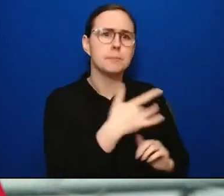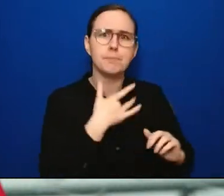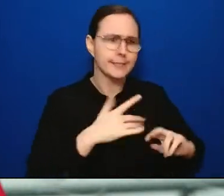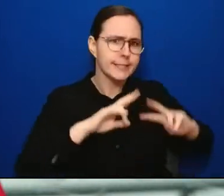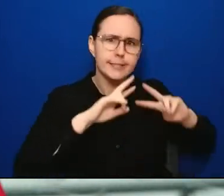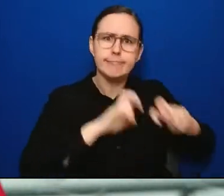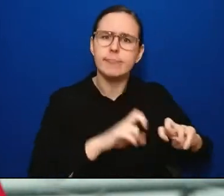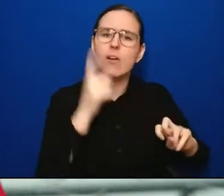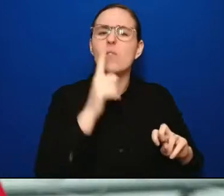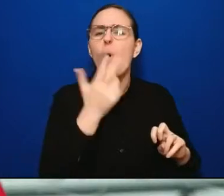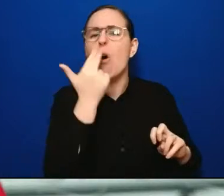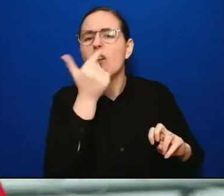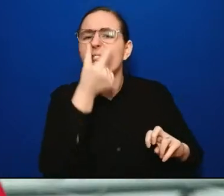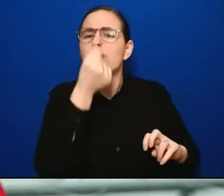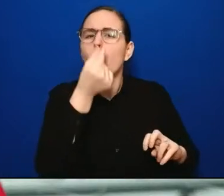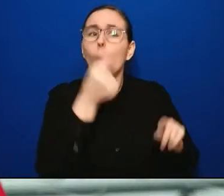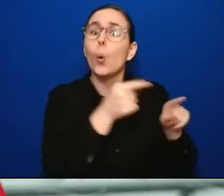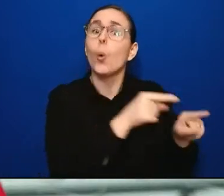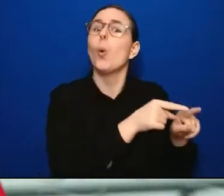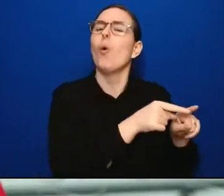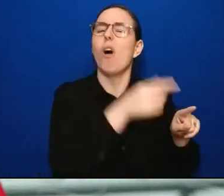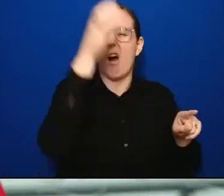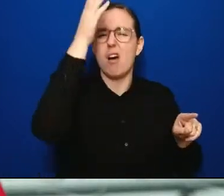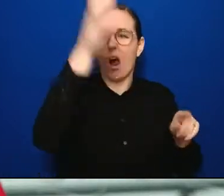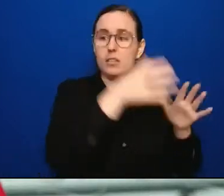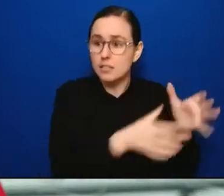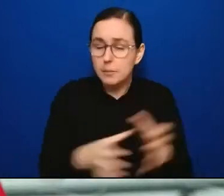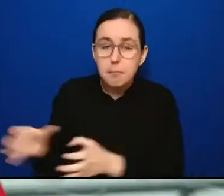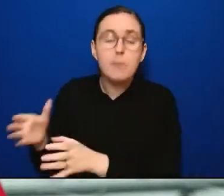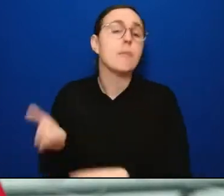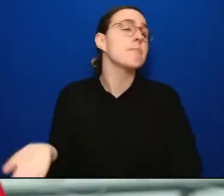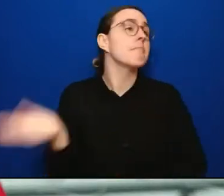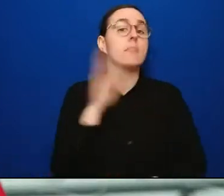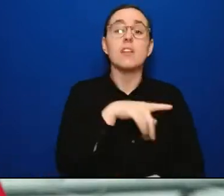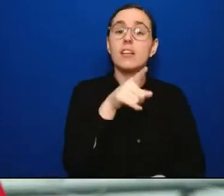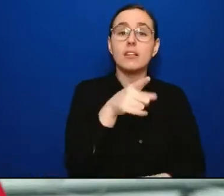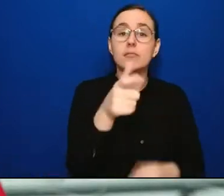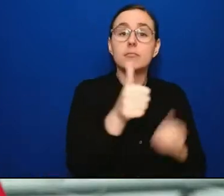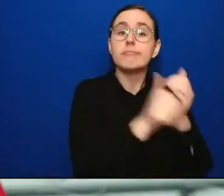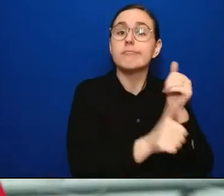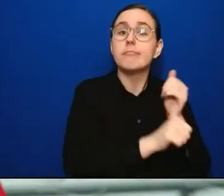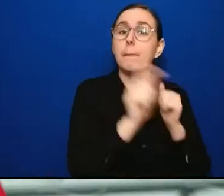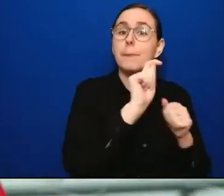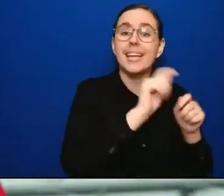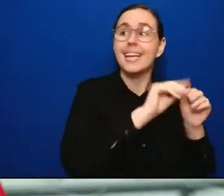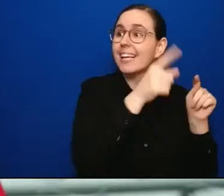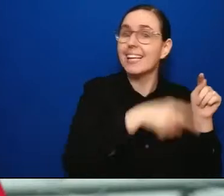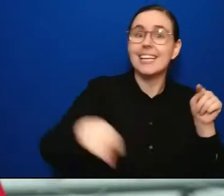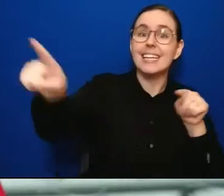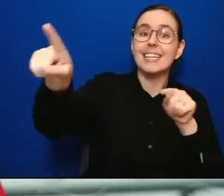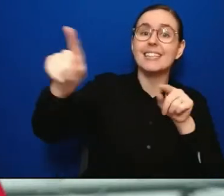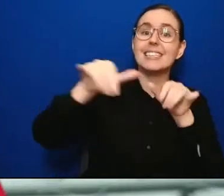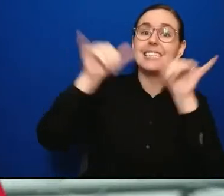including covid. We're looking at expanding the wastewater testing surveillance that we're